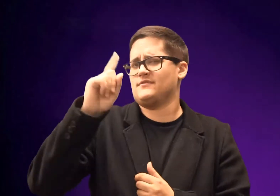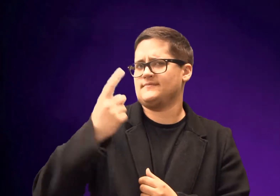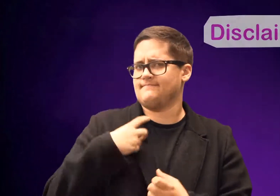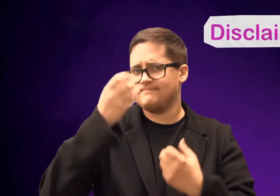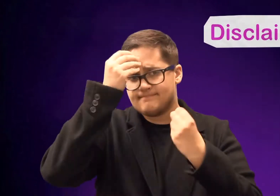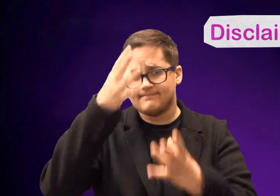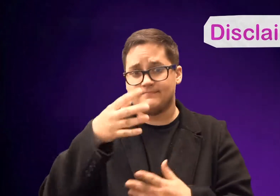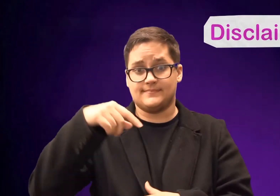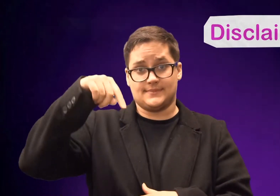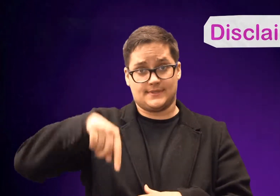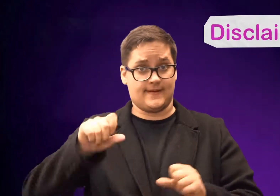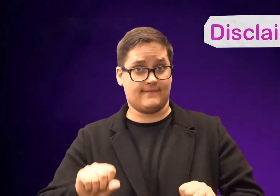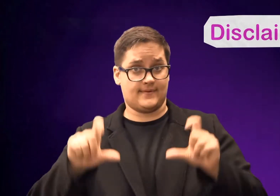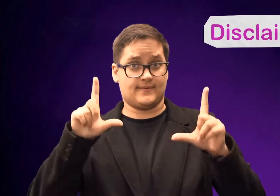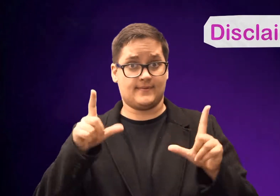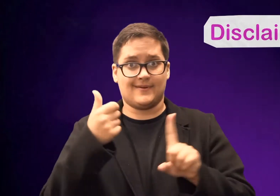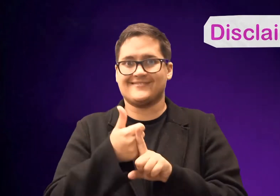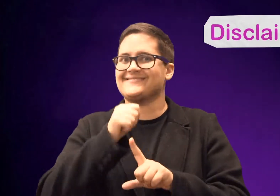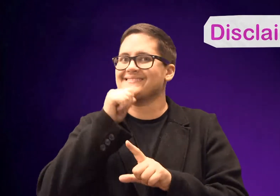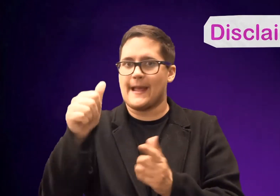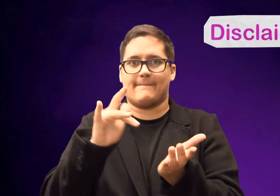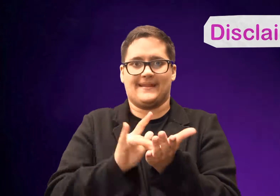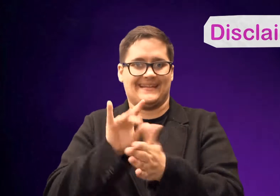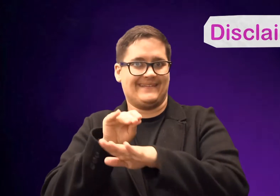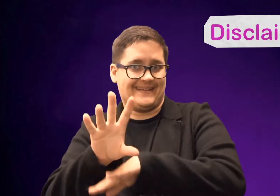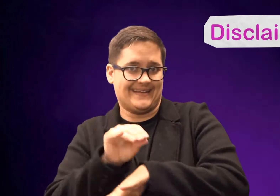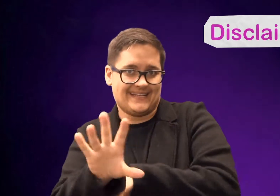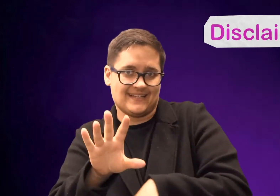First, I want to inform you that this video is not considered a medical advice.